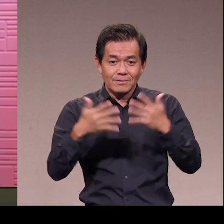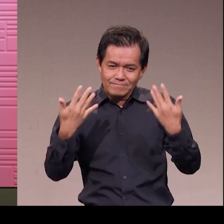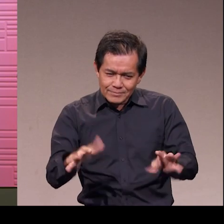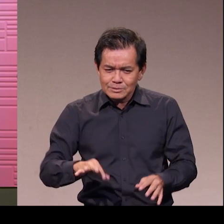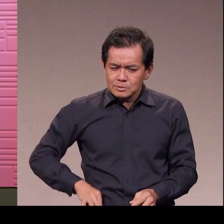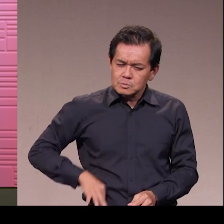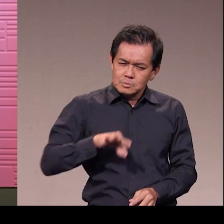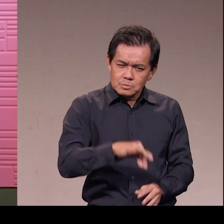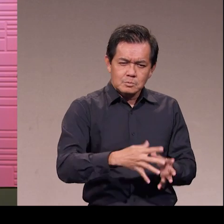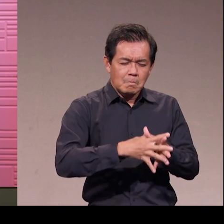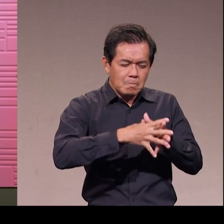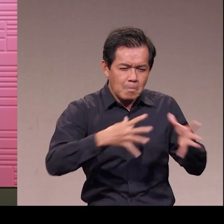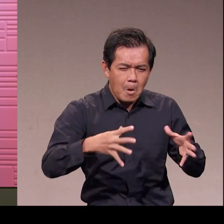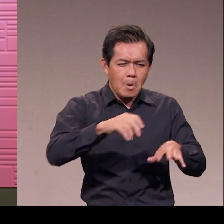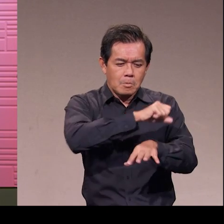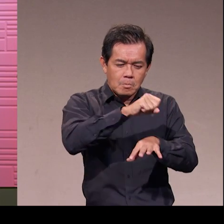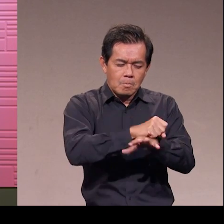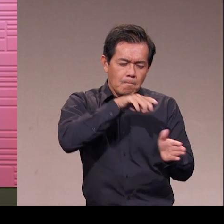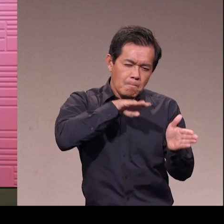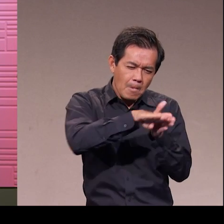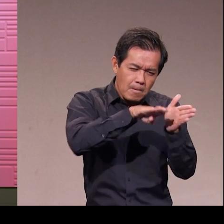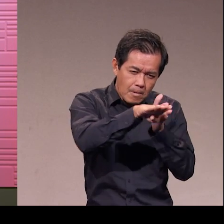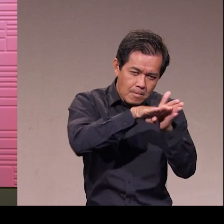That includes the efforts of many distinguished Chinese business leaders.